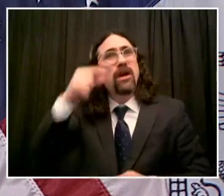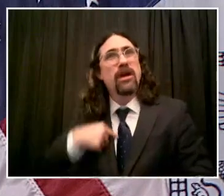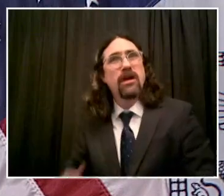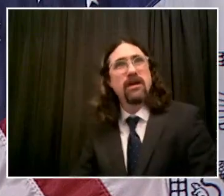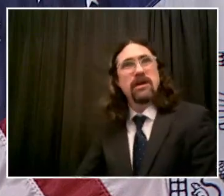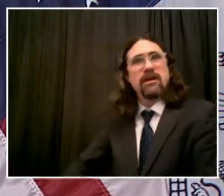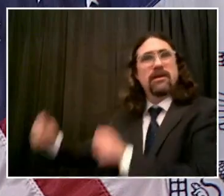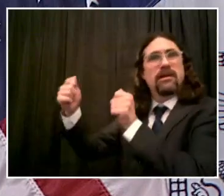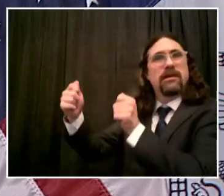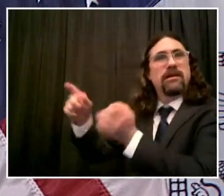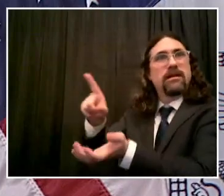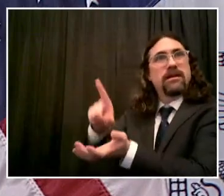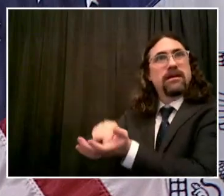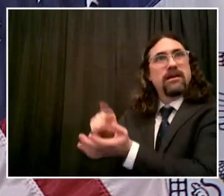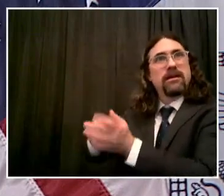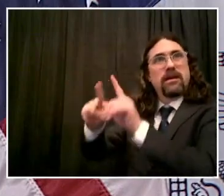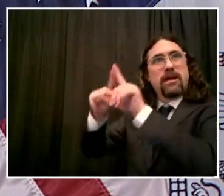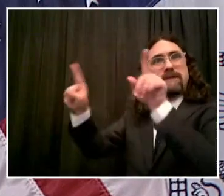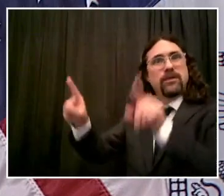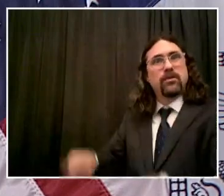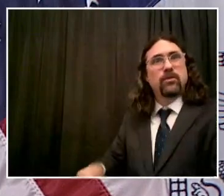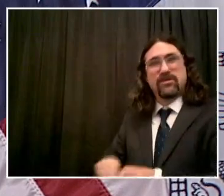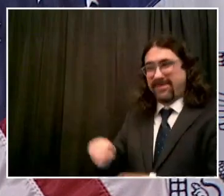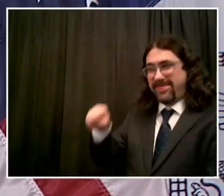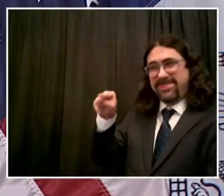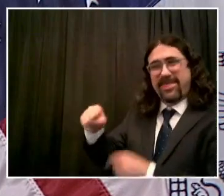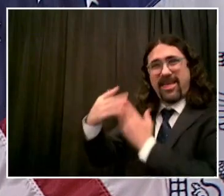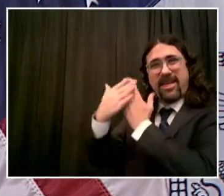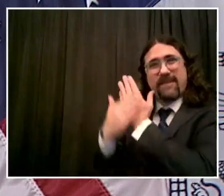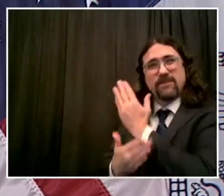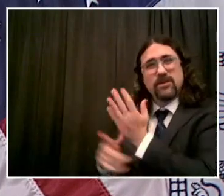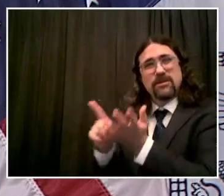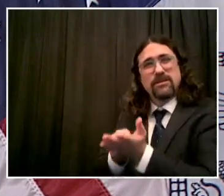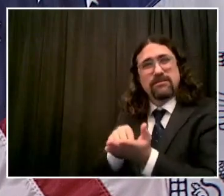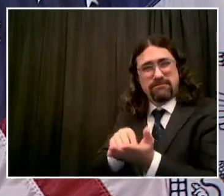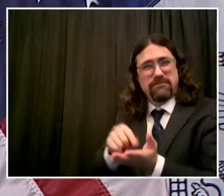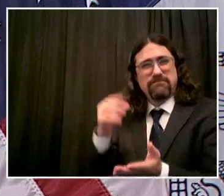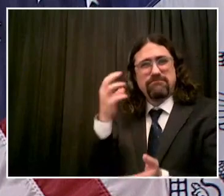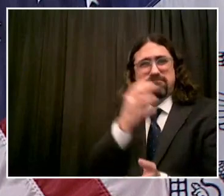WHERE THE HEALING BEGINS. I URGE YOU ALL TO LOOK AT THE